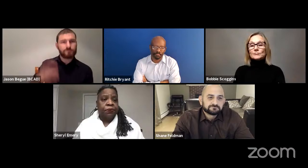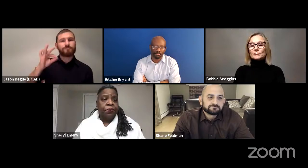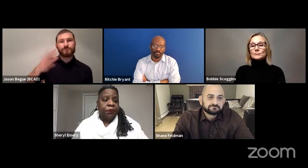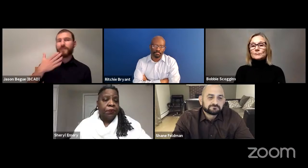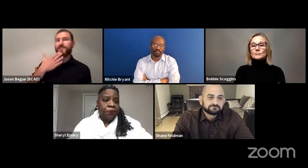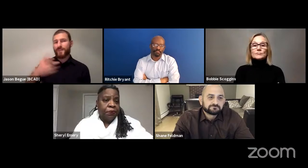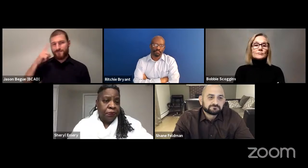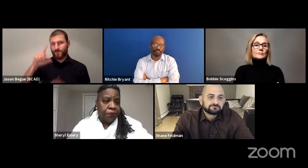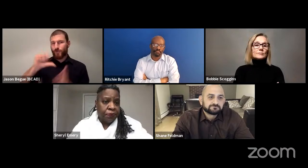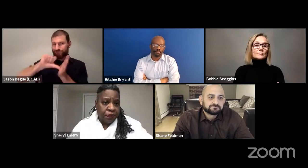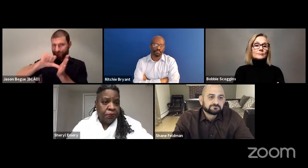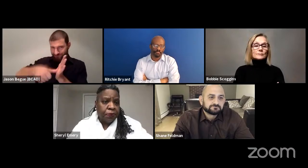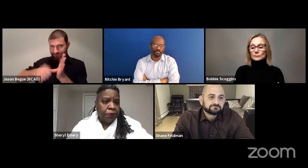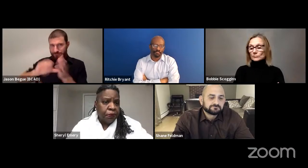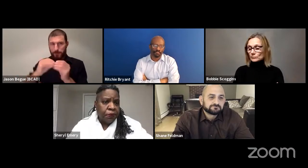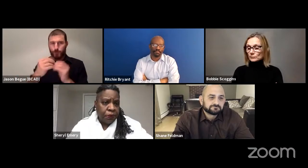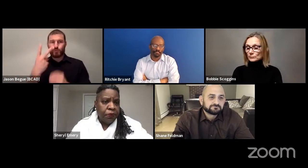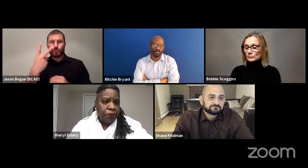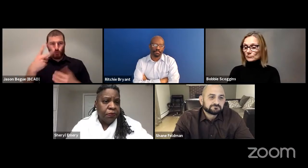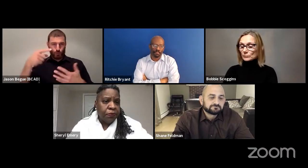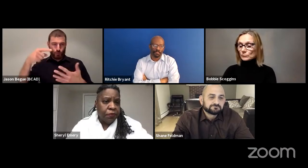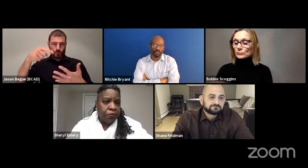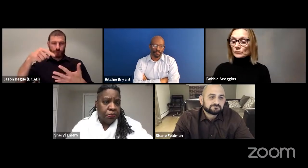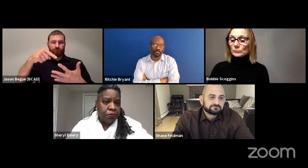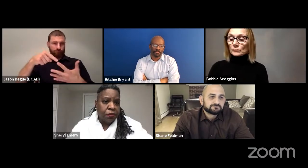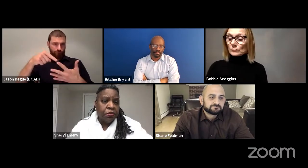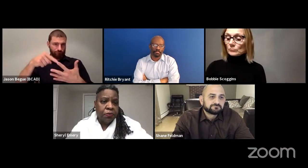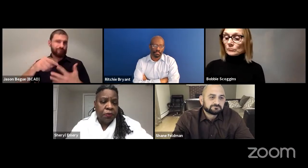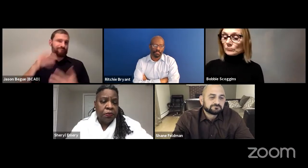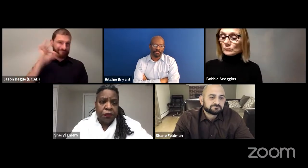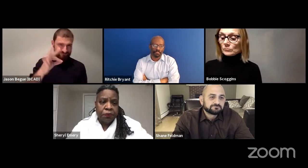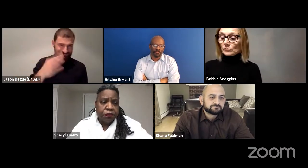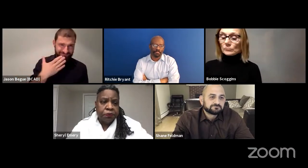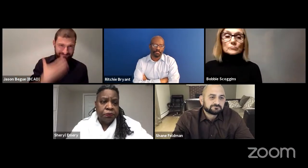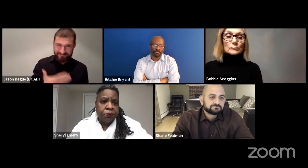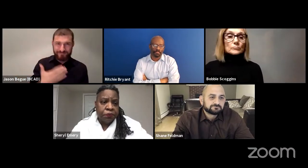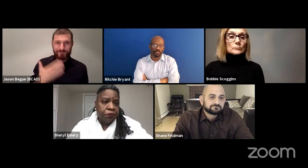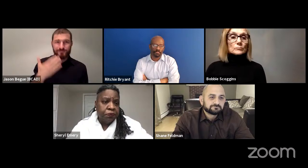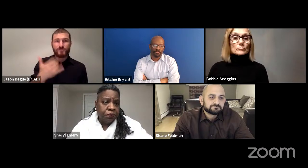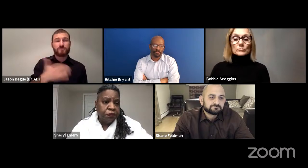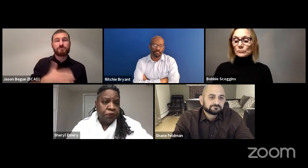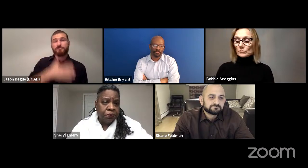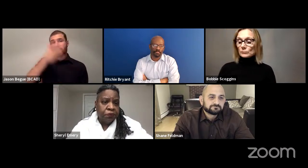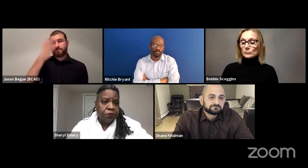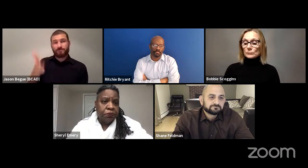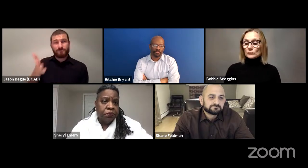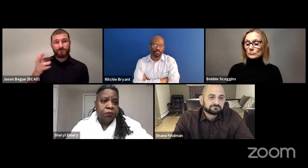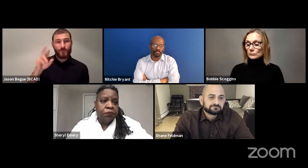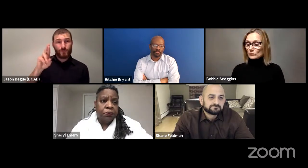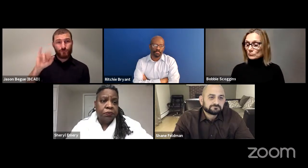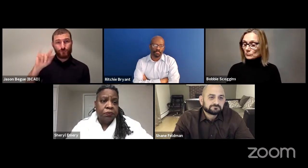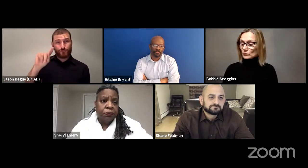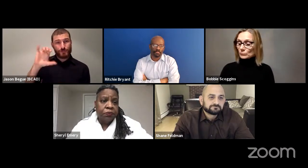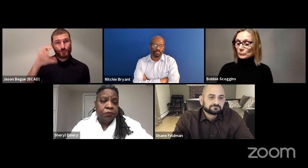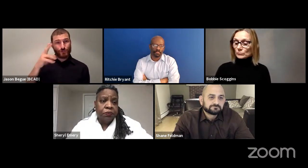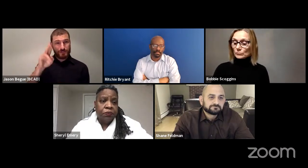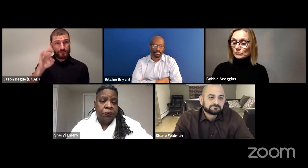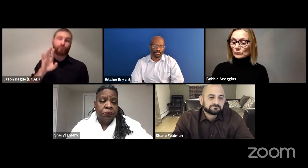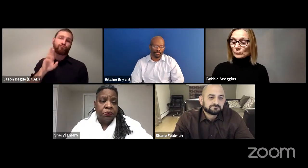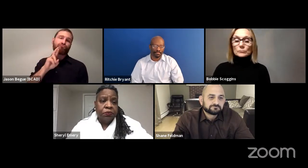Thank you for emphasizing that specifically, number two, thank you, Sheryl.